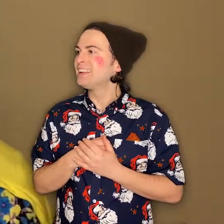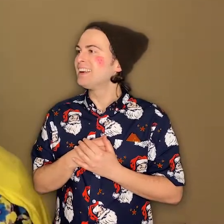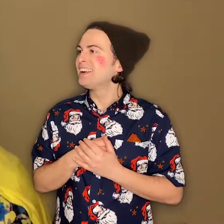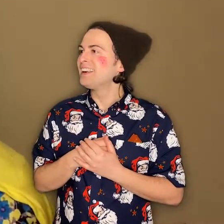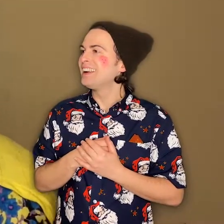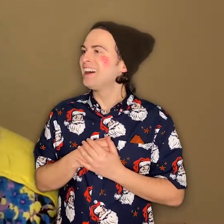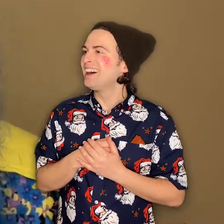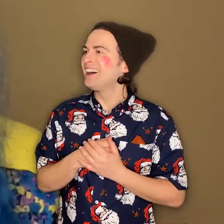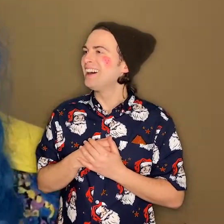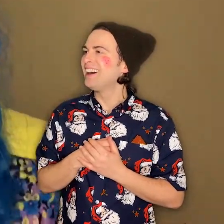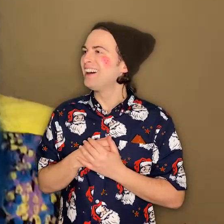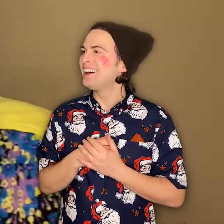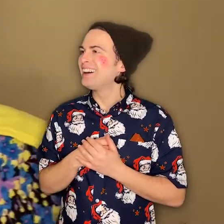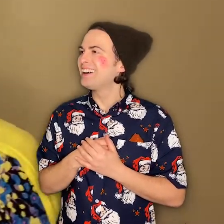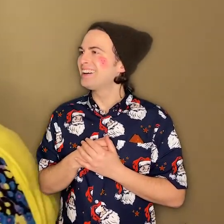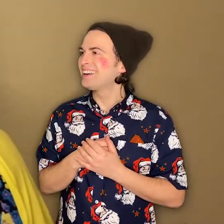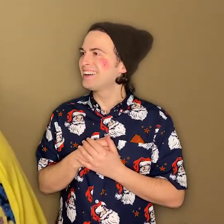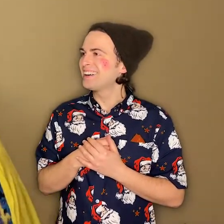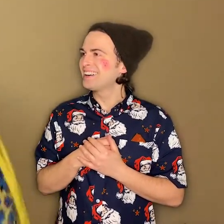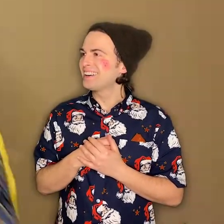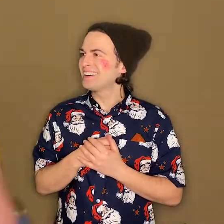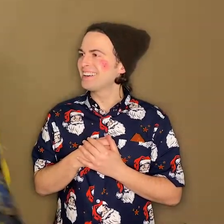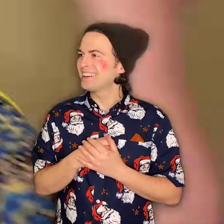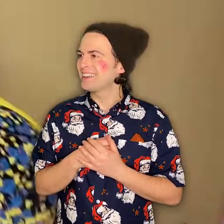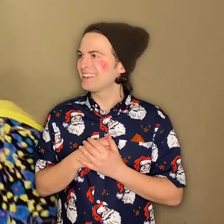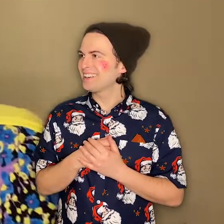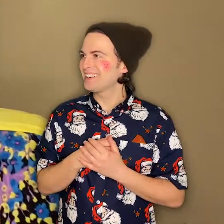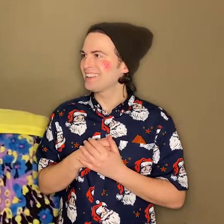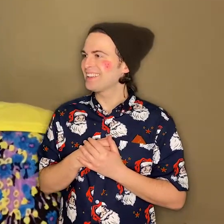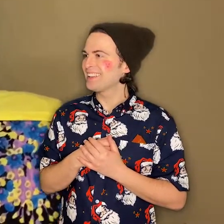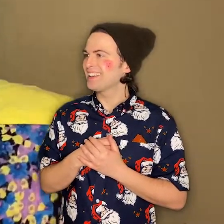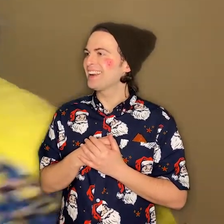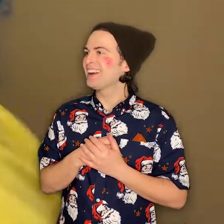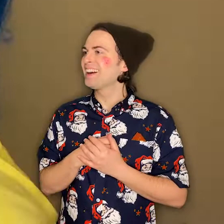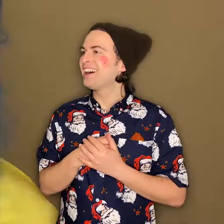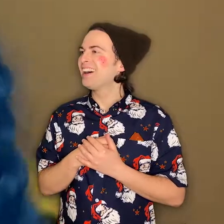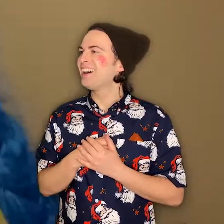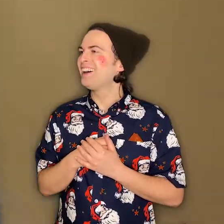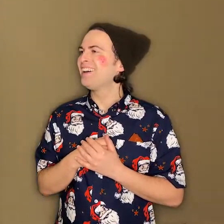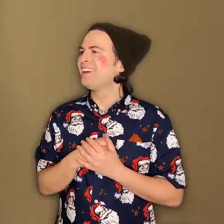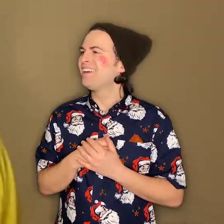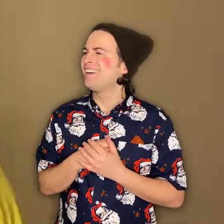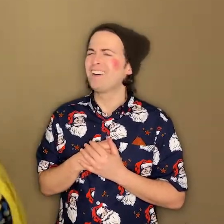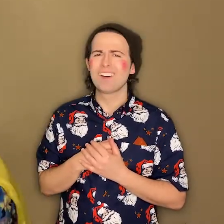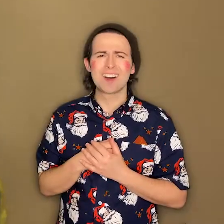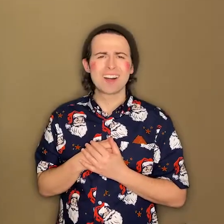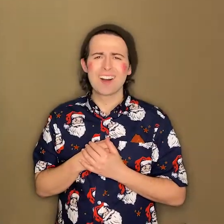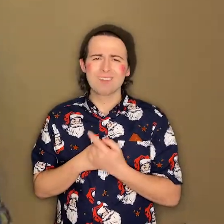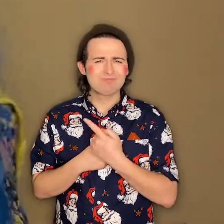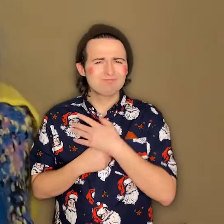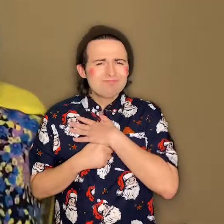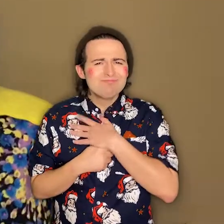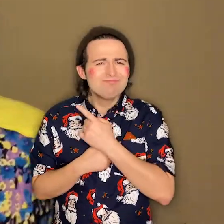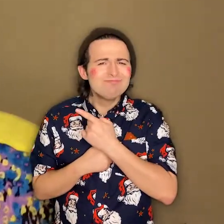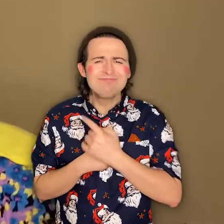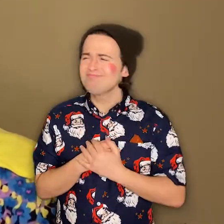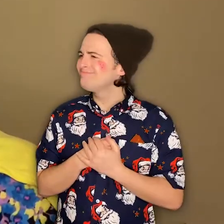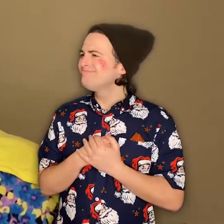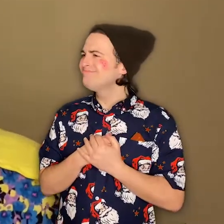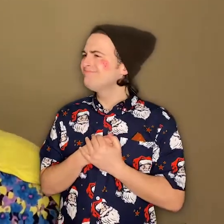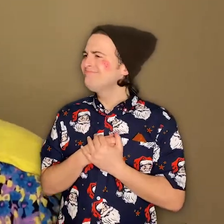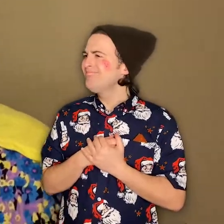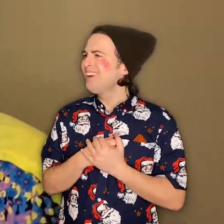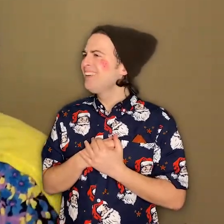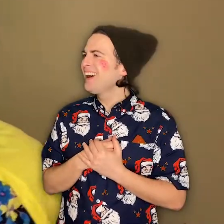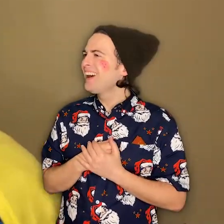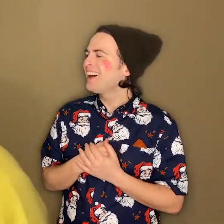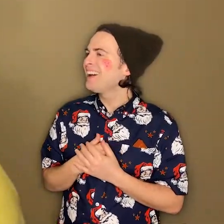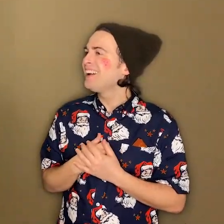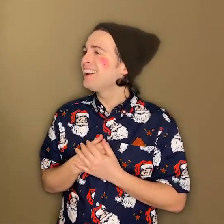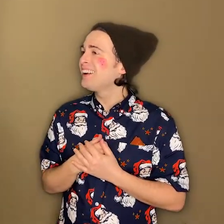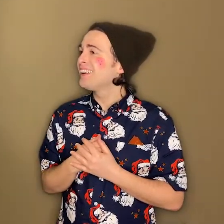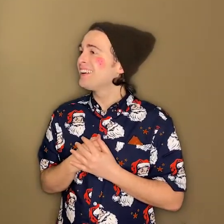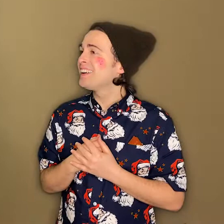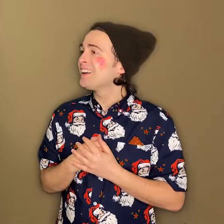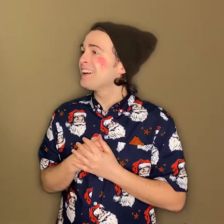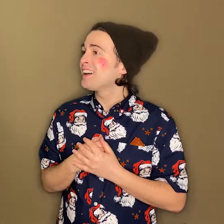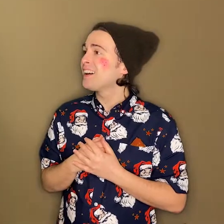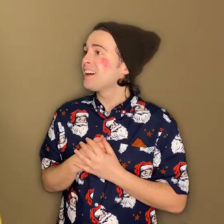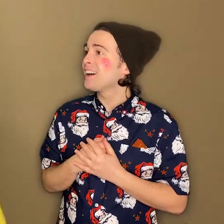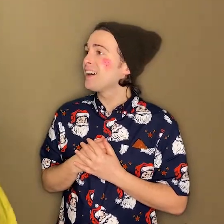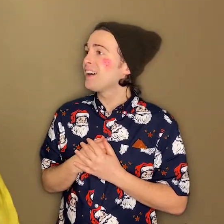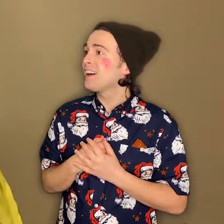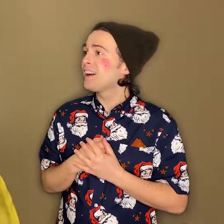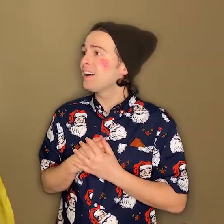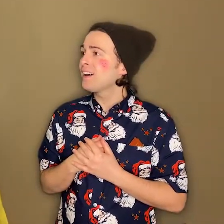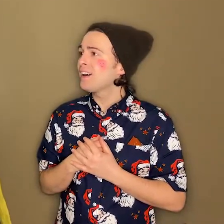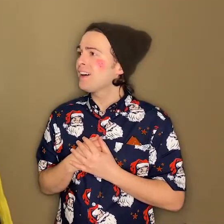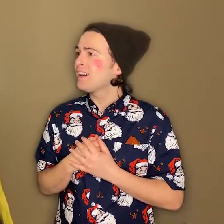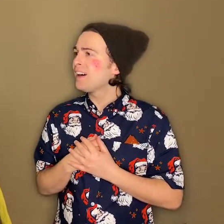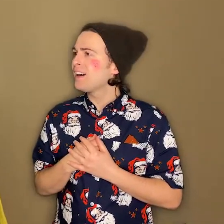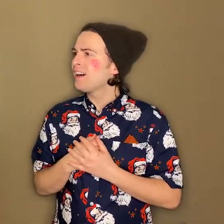aka, Wind. I love being a superhero. I just go around Pantoland doing all sorts of brave and heroic stuff